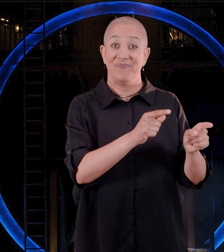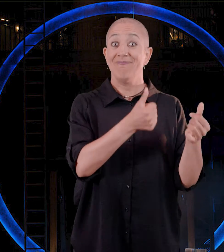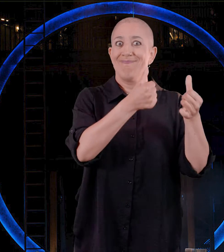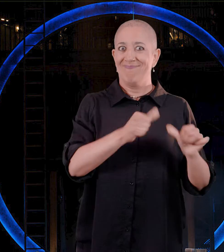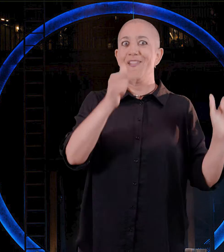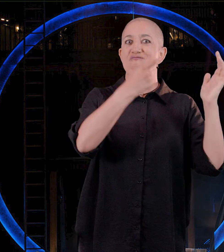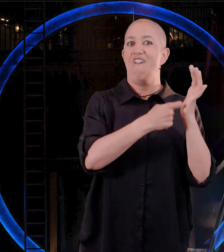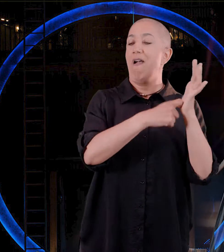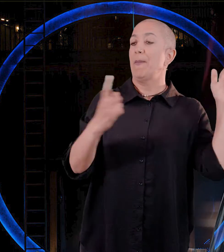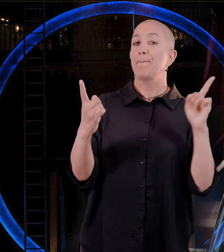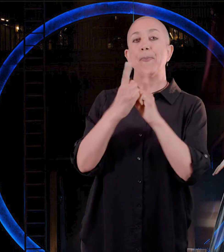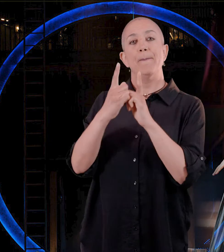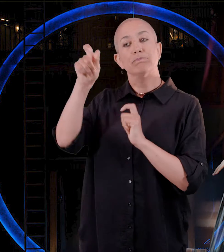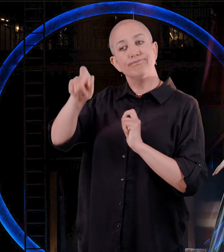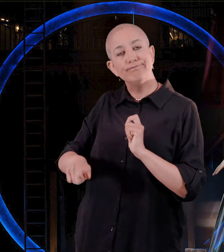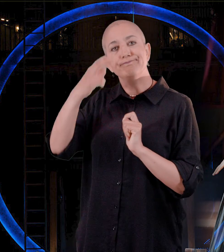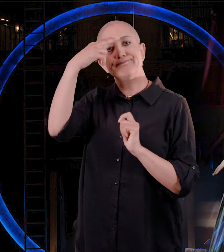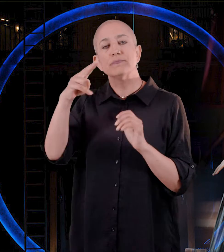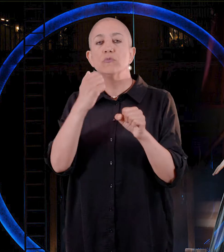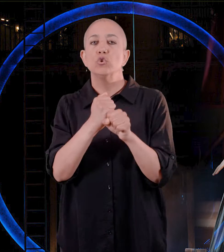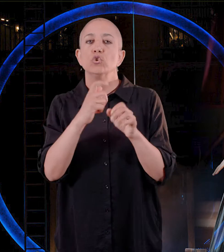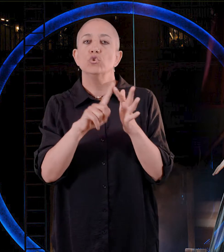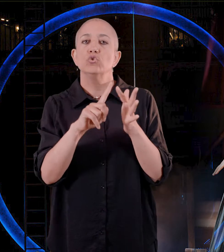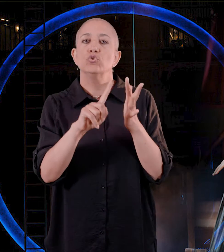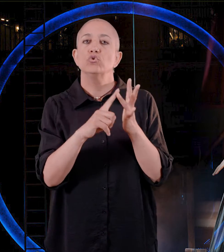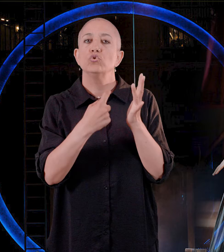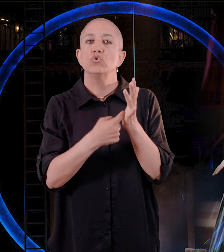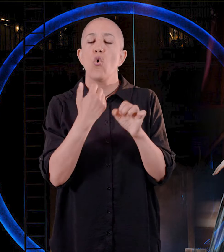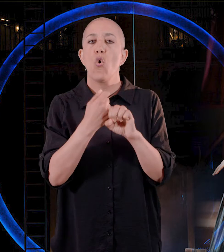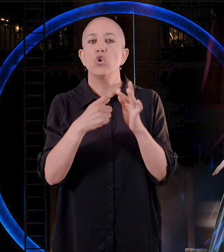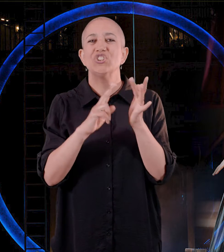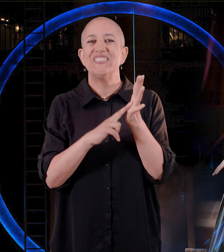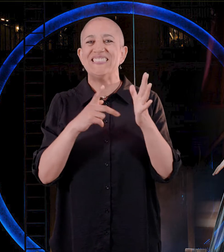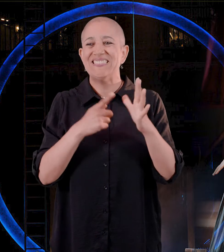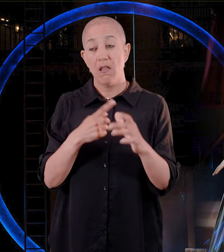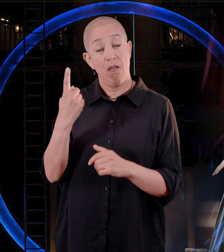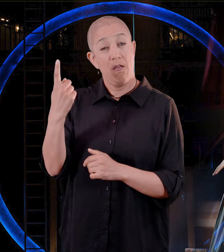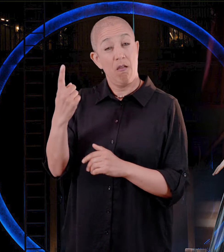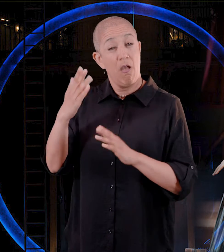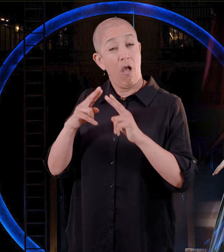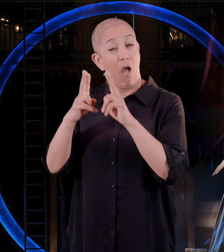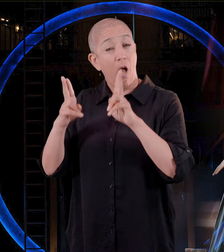Eventually, she meets a housekeeper called Georgina